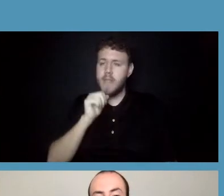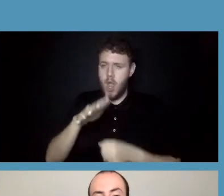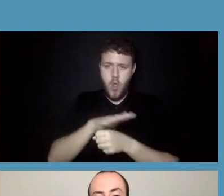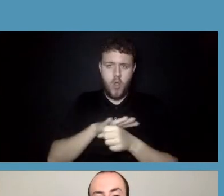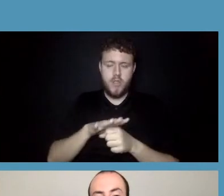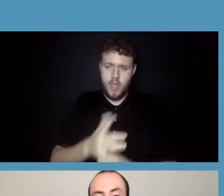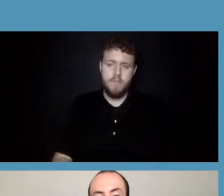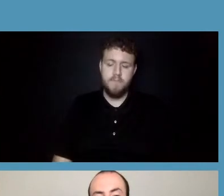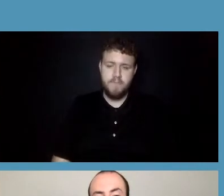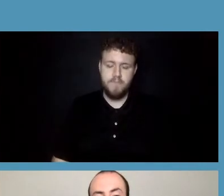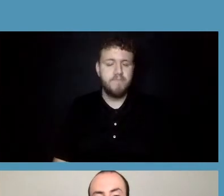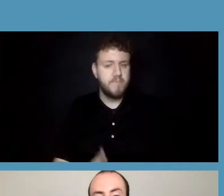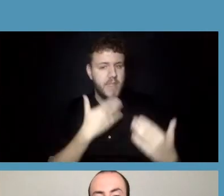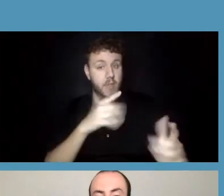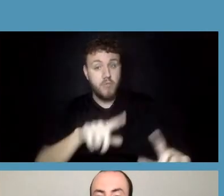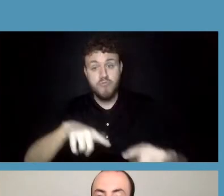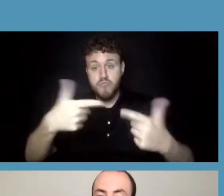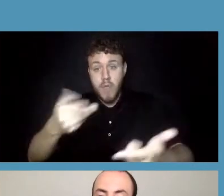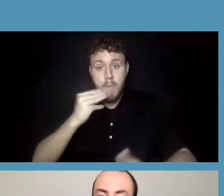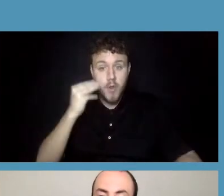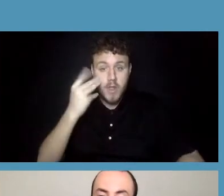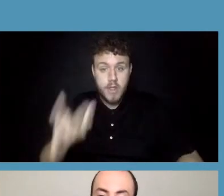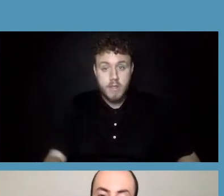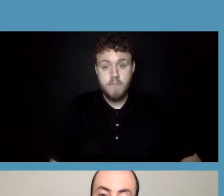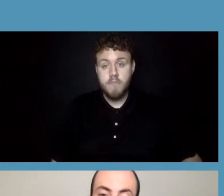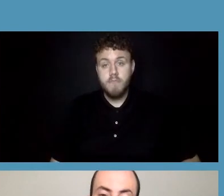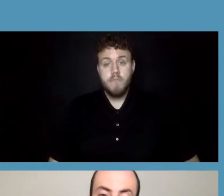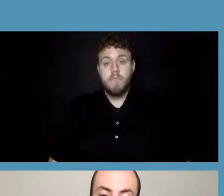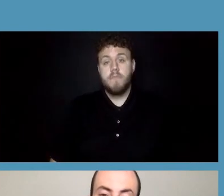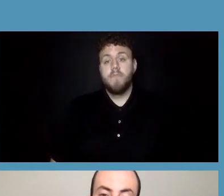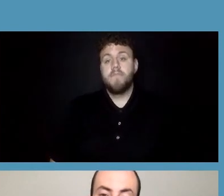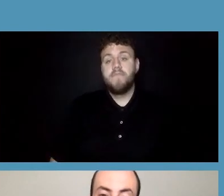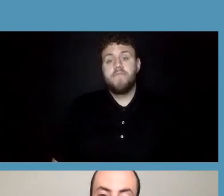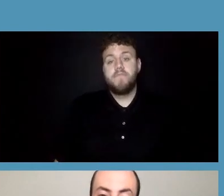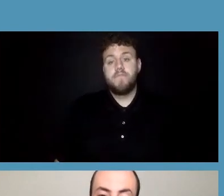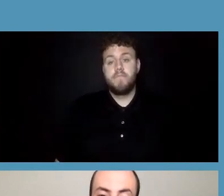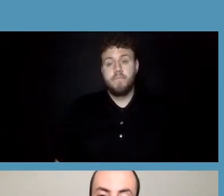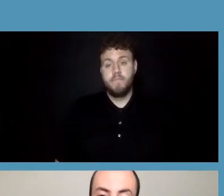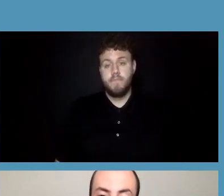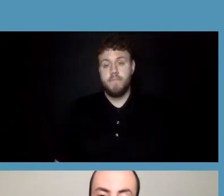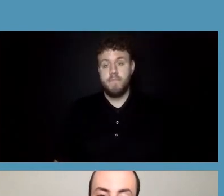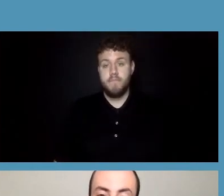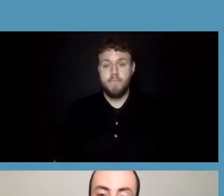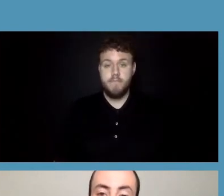Thank you, Katy, Meredith?